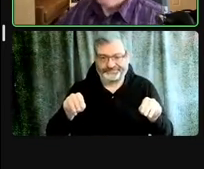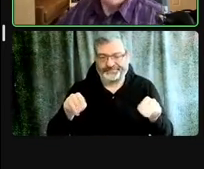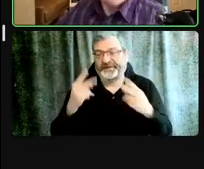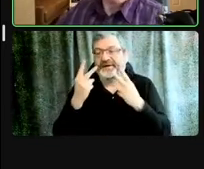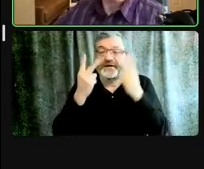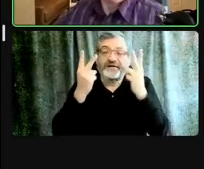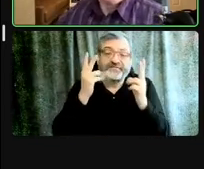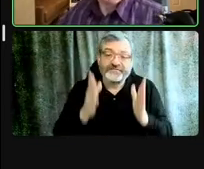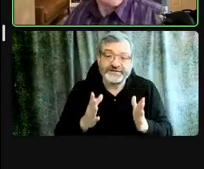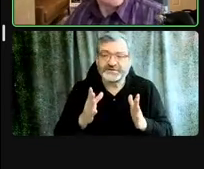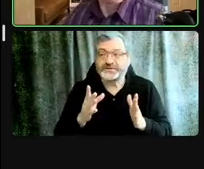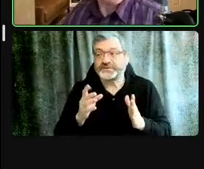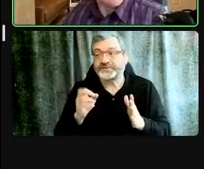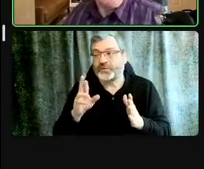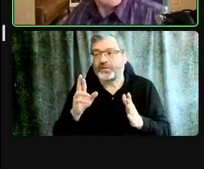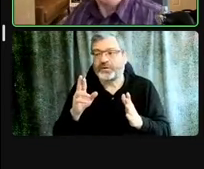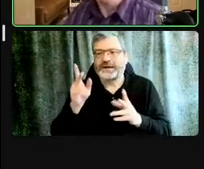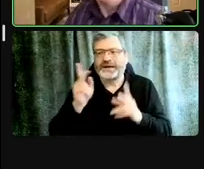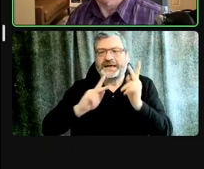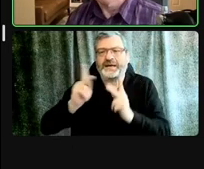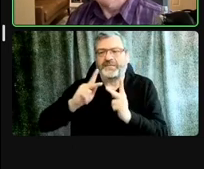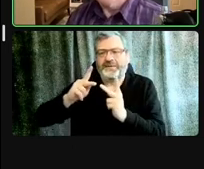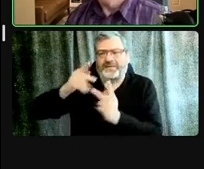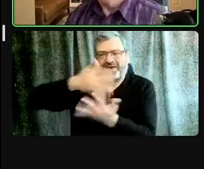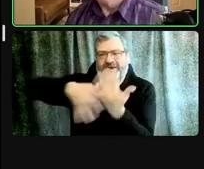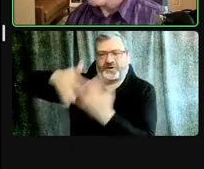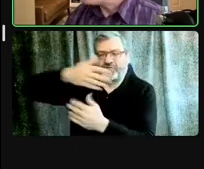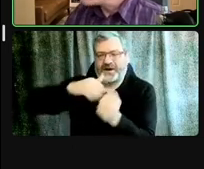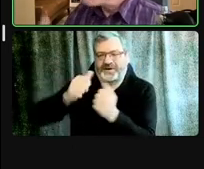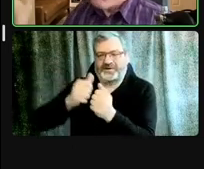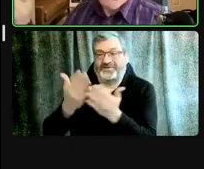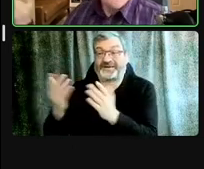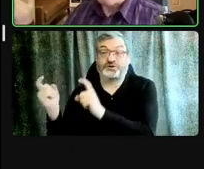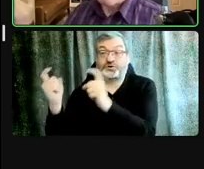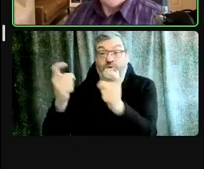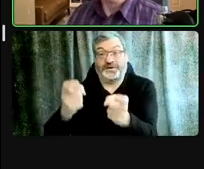people who interact with objects that are donated to the Museum. You know, they have this resonant back